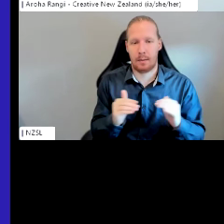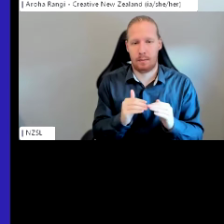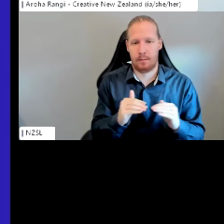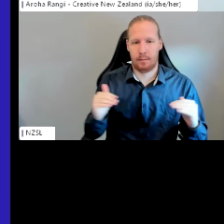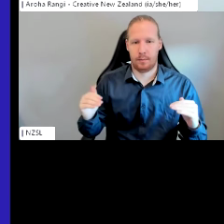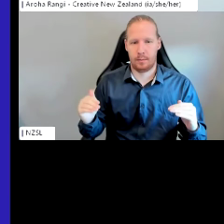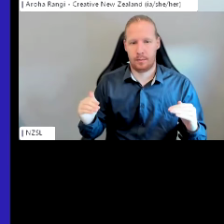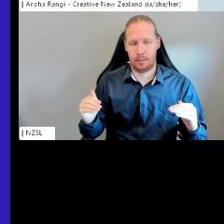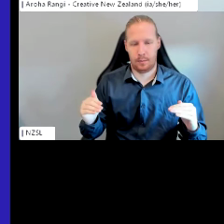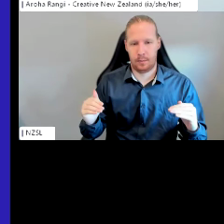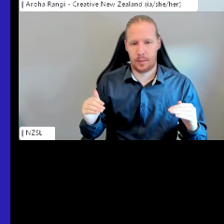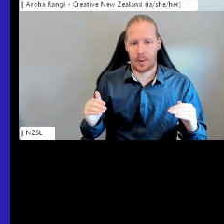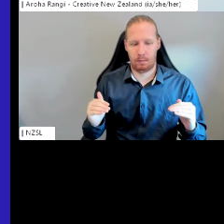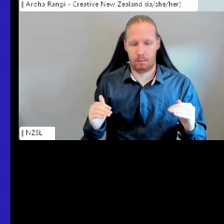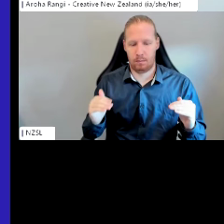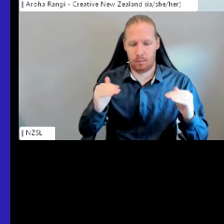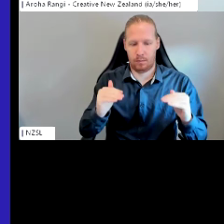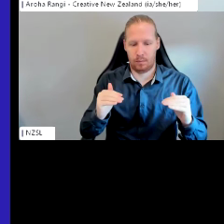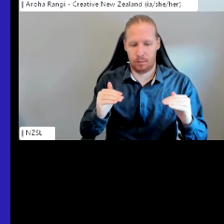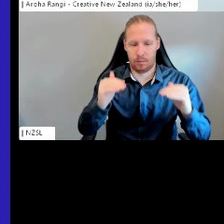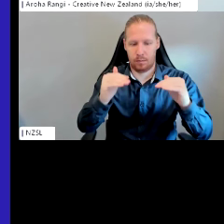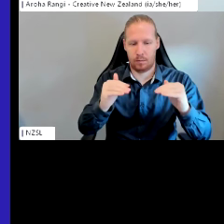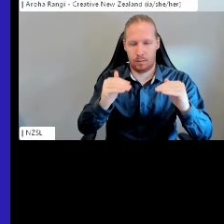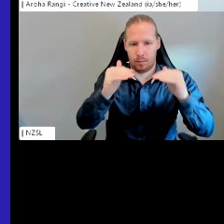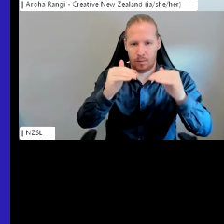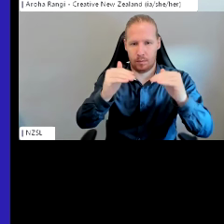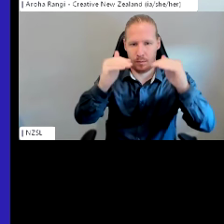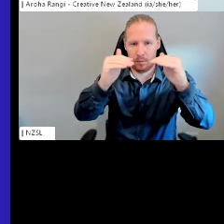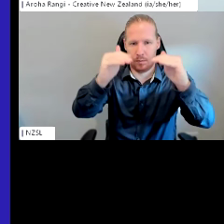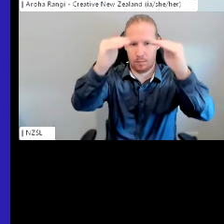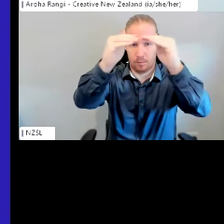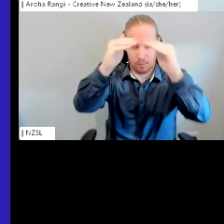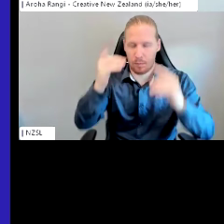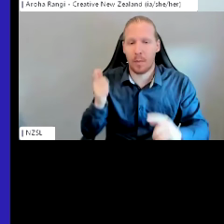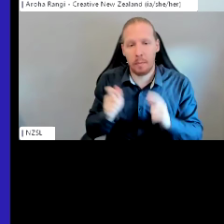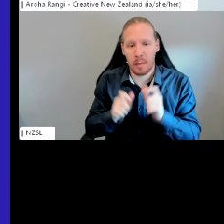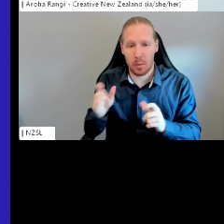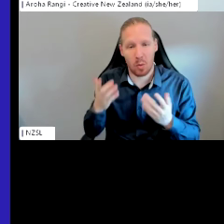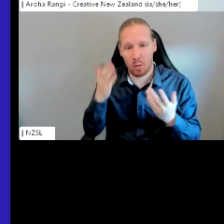think that there's lots of ways of doing that it's also people don't mind and people, you're al also